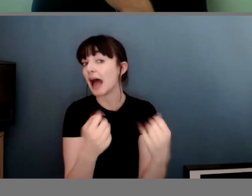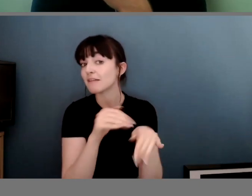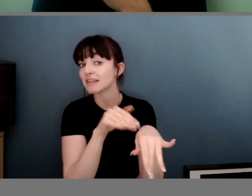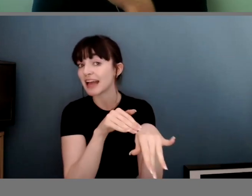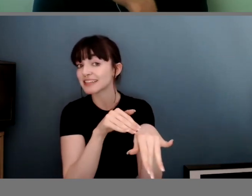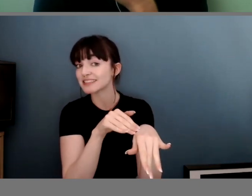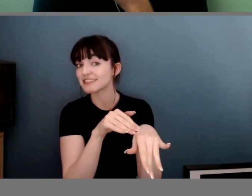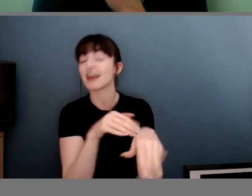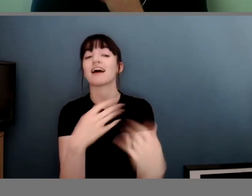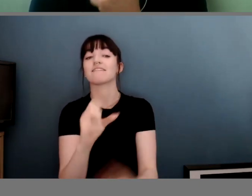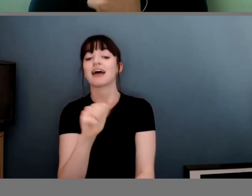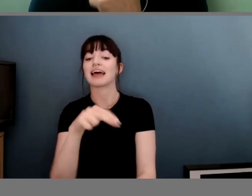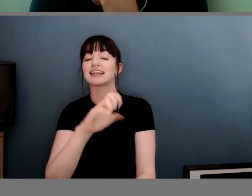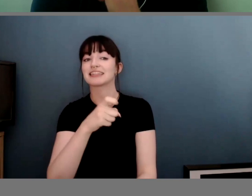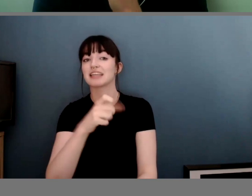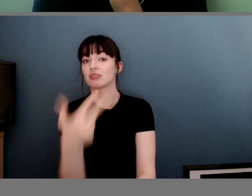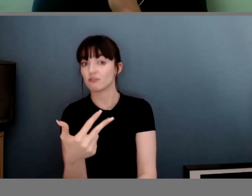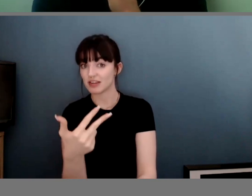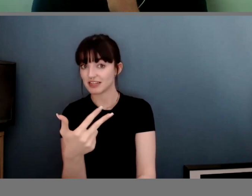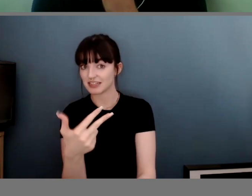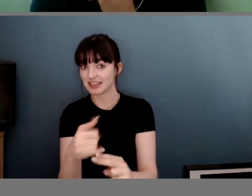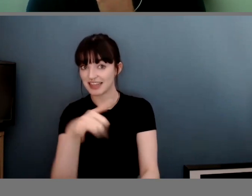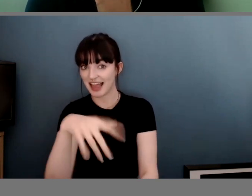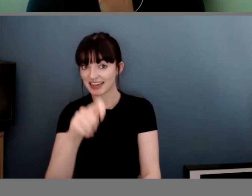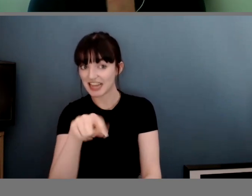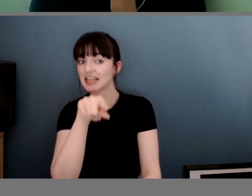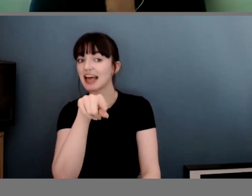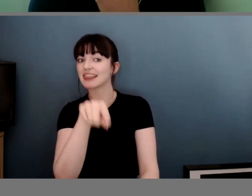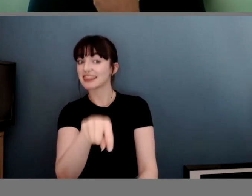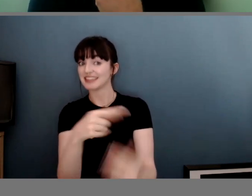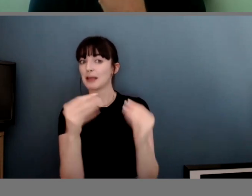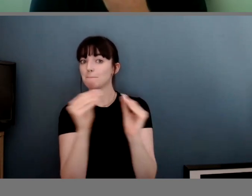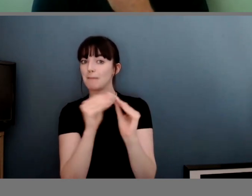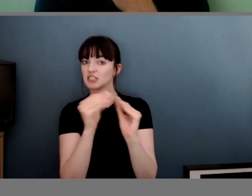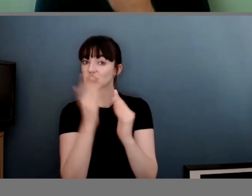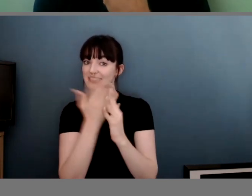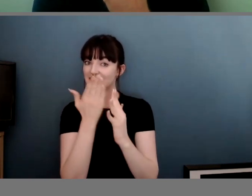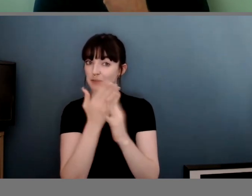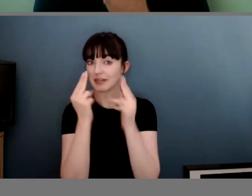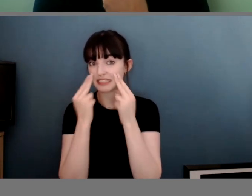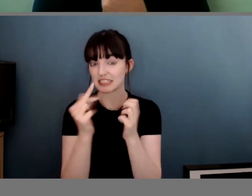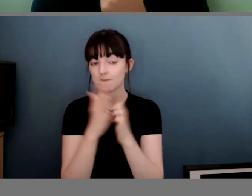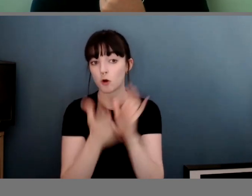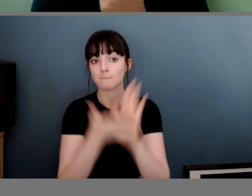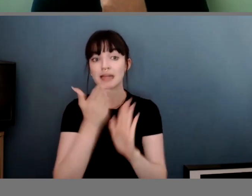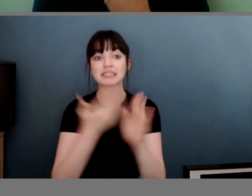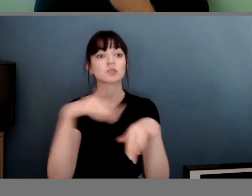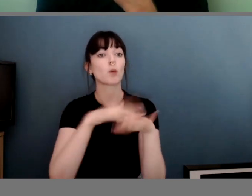which has indicative accessibility requirements for buildings where digital services are provided.